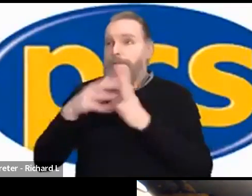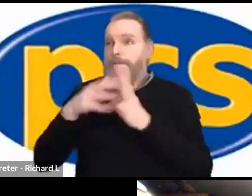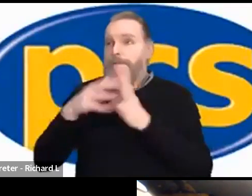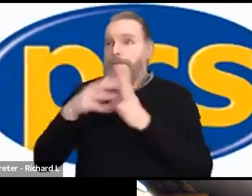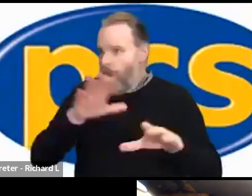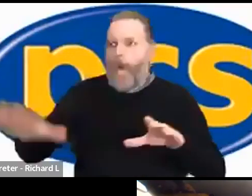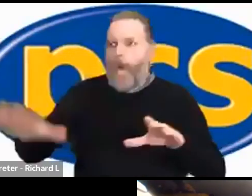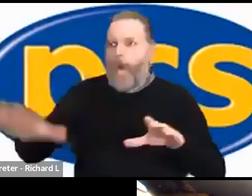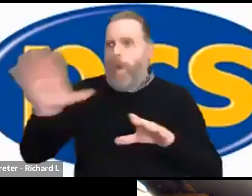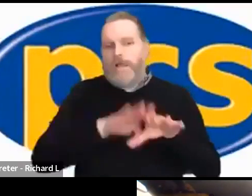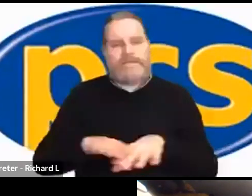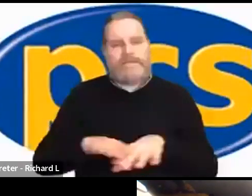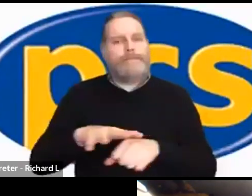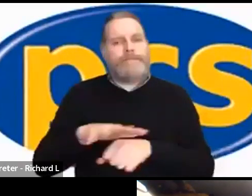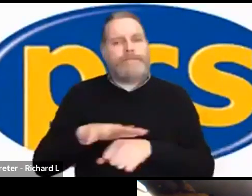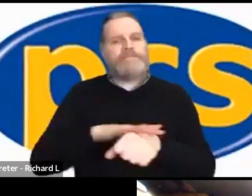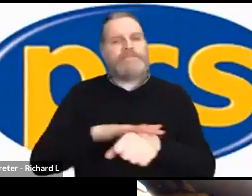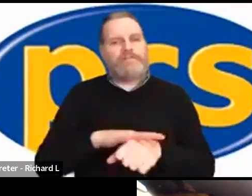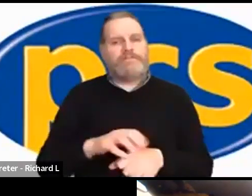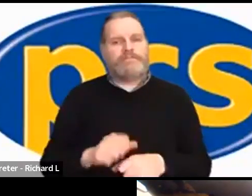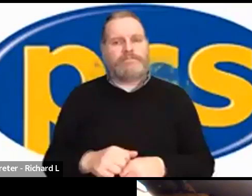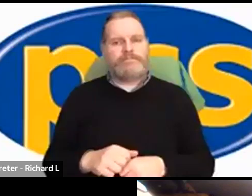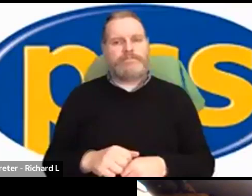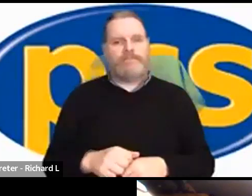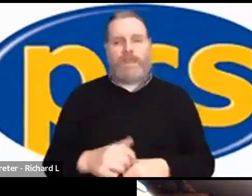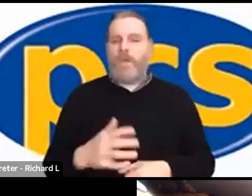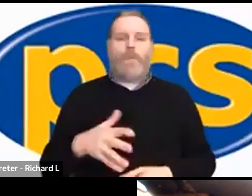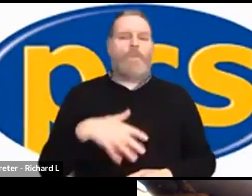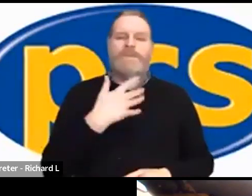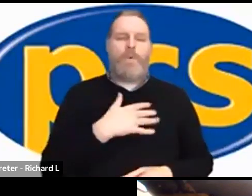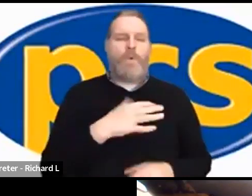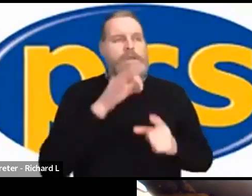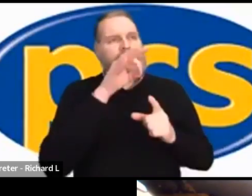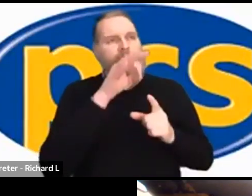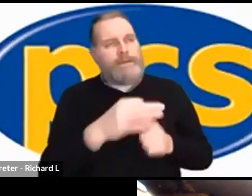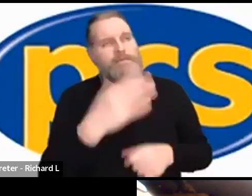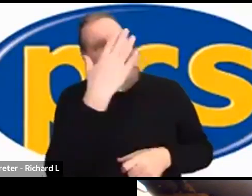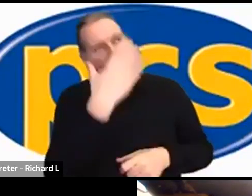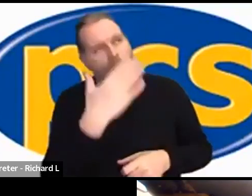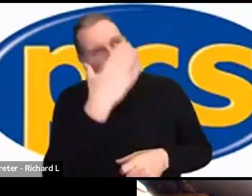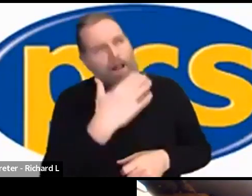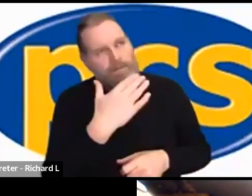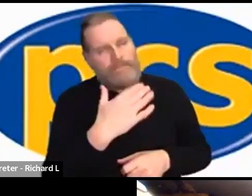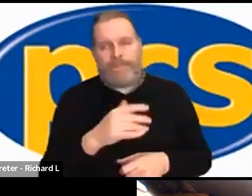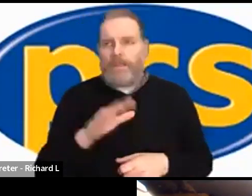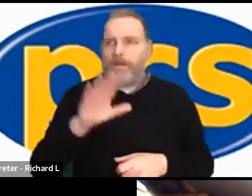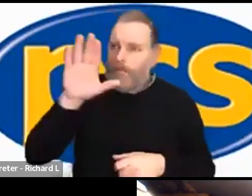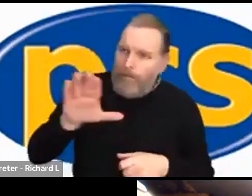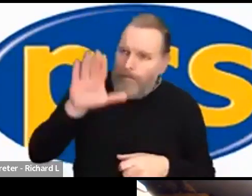all all being face the same, and we are united, we don't want special people We don't. We want nurses to get